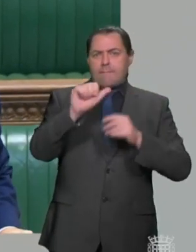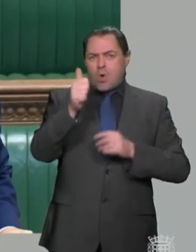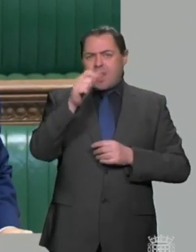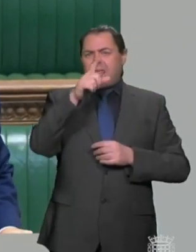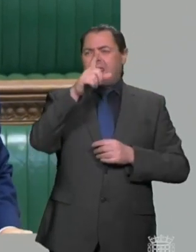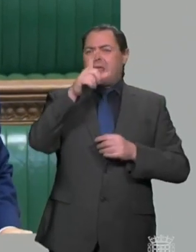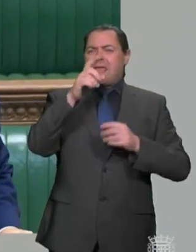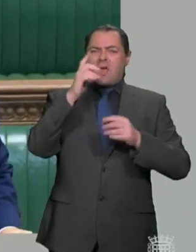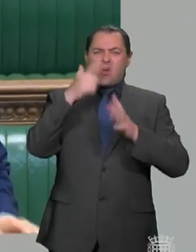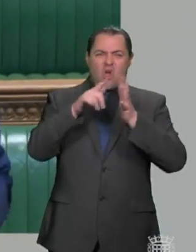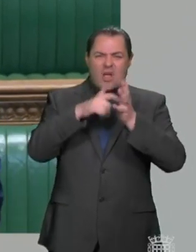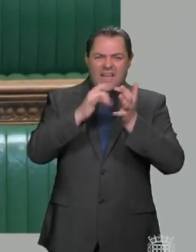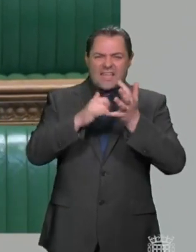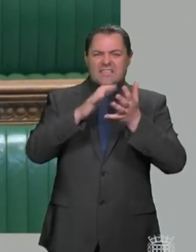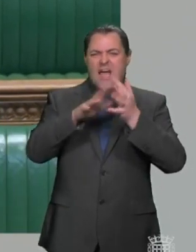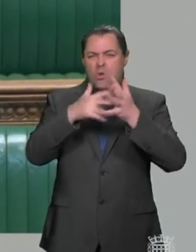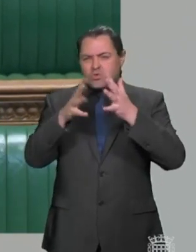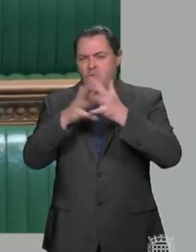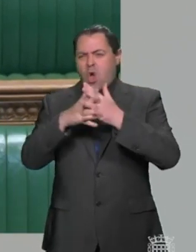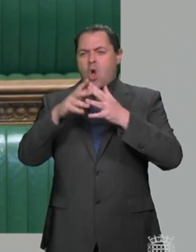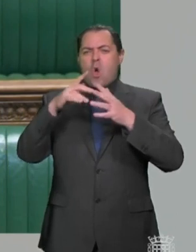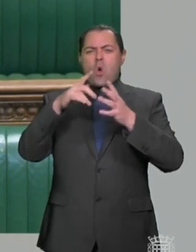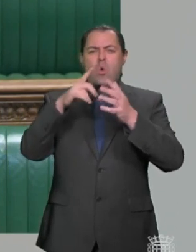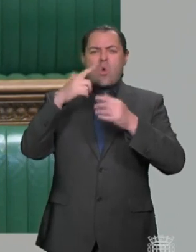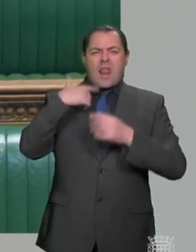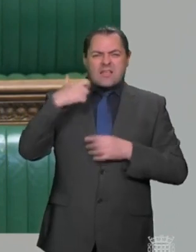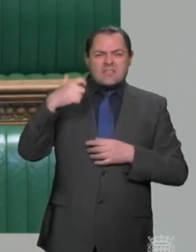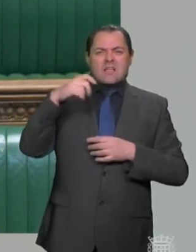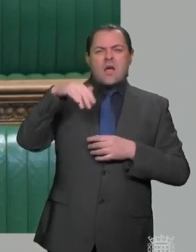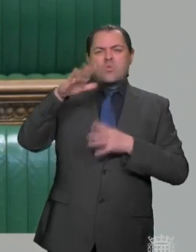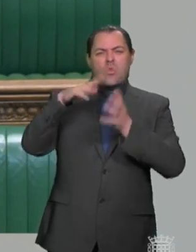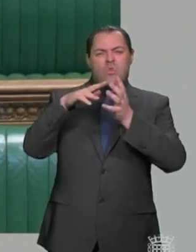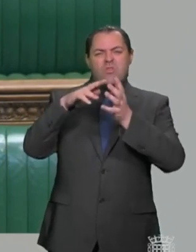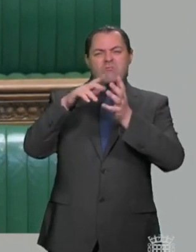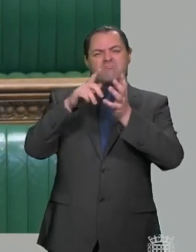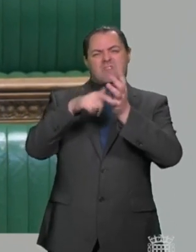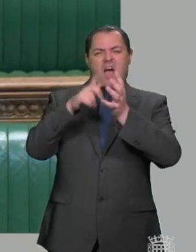Kirklees, Hounslow, Leicester and North Tyneside have been treated. In the light of the drip of